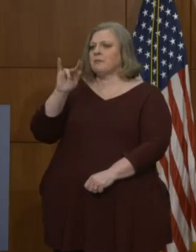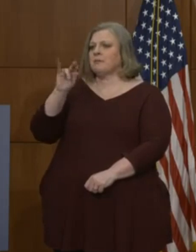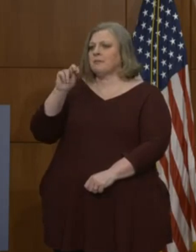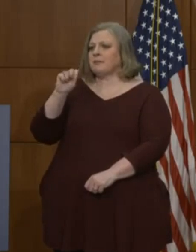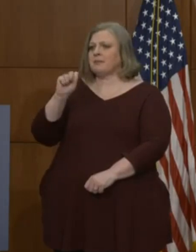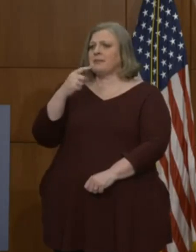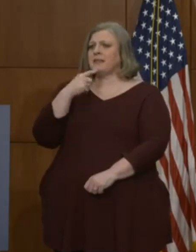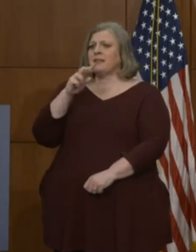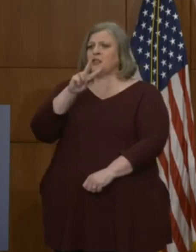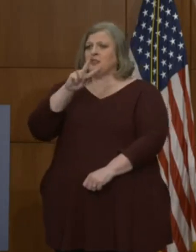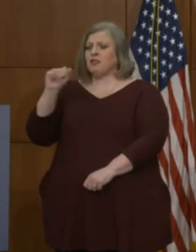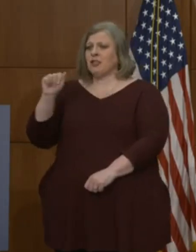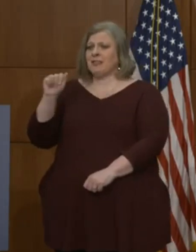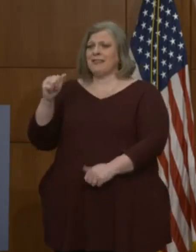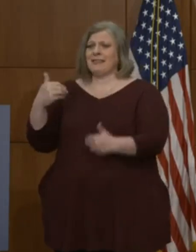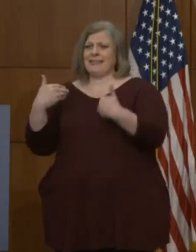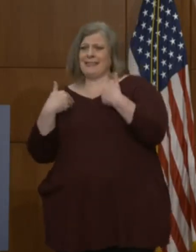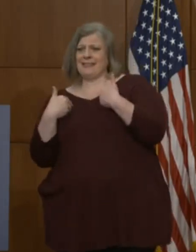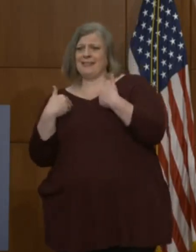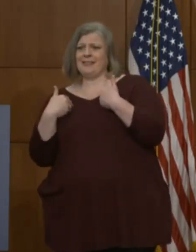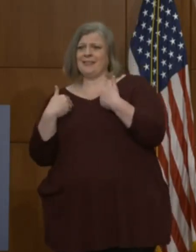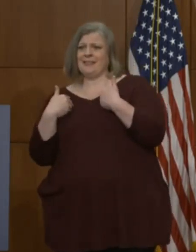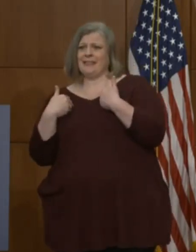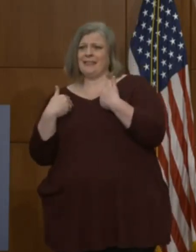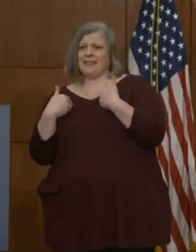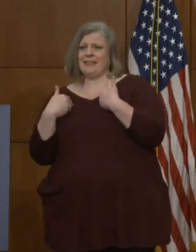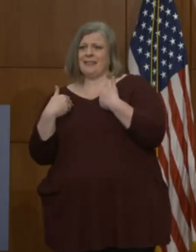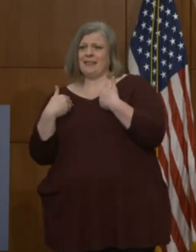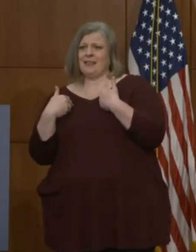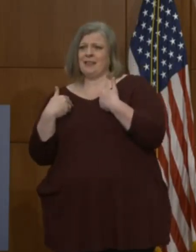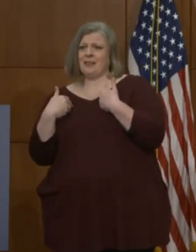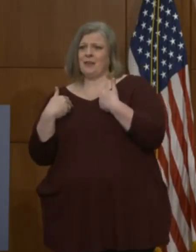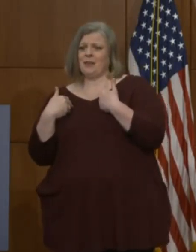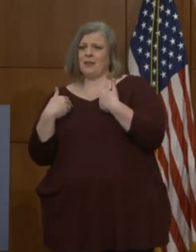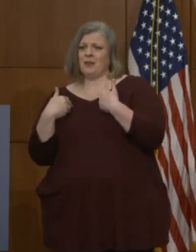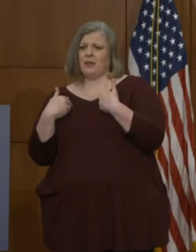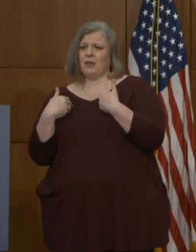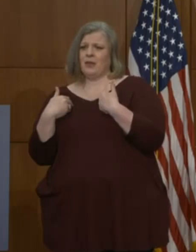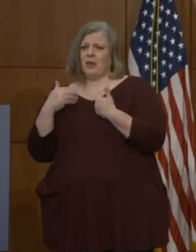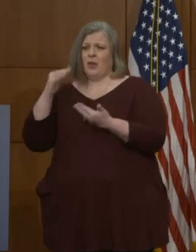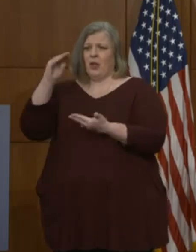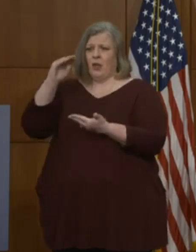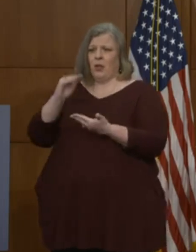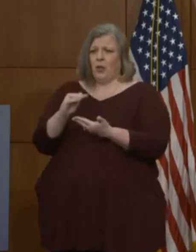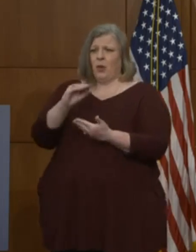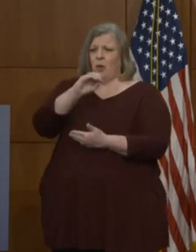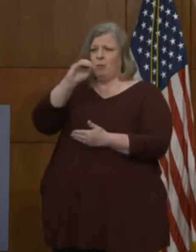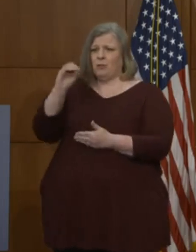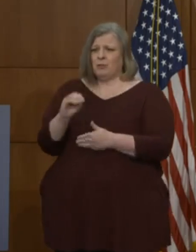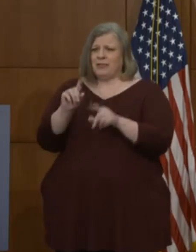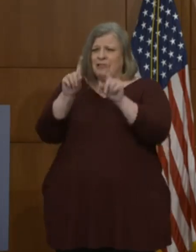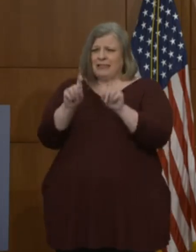VIRGINIA HAS THE SECOND LOWEST RATE OF TESTING IN THE NATION RATE OF TESTING IN THE NATION AFTER CALIFORNIA. YEAH VIRGINIA AFTER CALIFORNIA. YEAH VIRGINIA HAS THE EIGHTEENTH HIGHEST RATE HAS THE EIGHTEENTH HIGHEST RATE AND- THEY CAN HIRE DATE AND